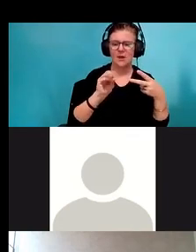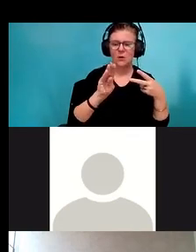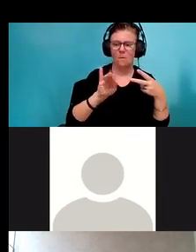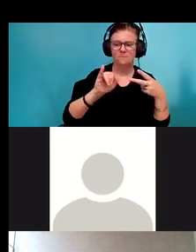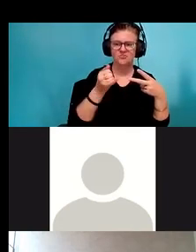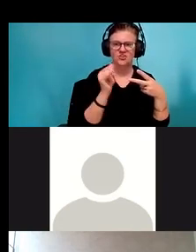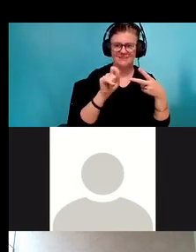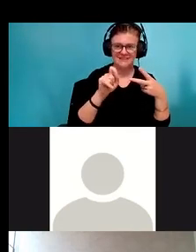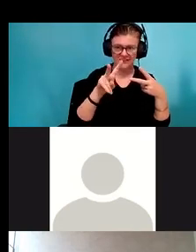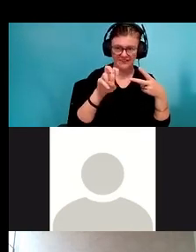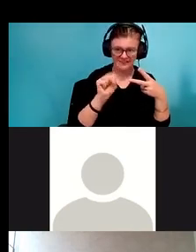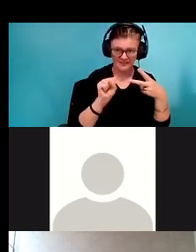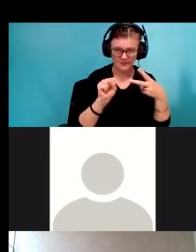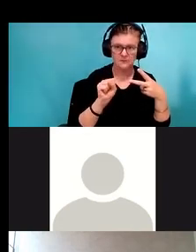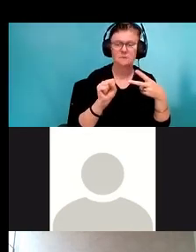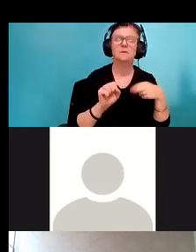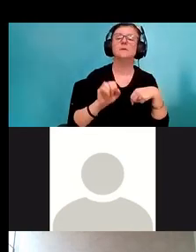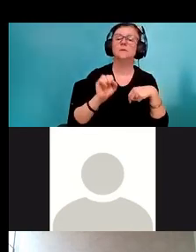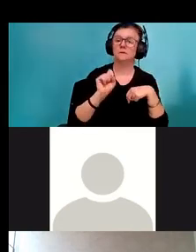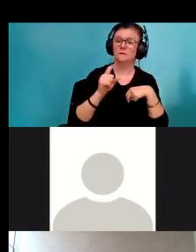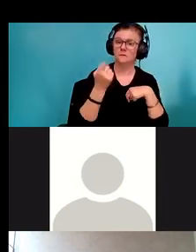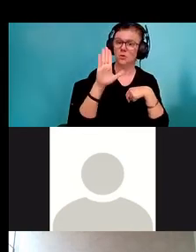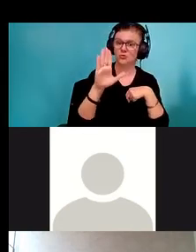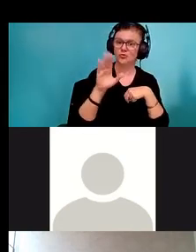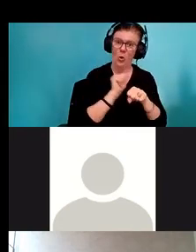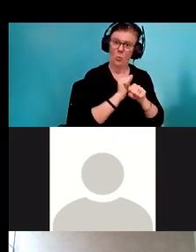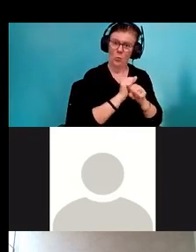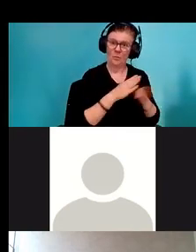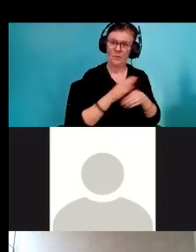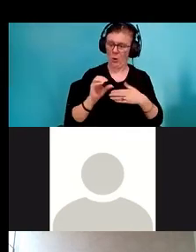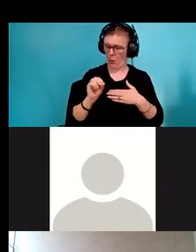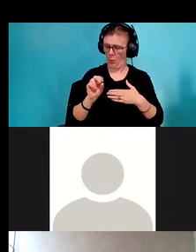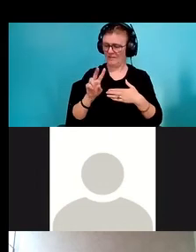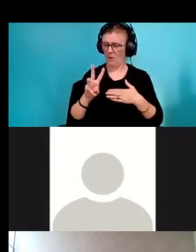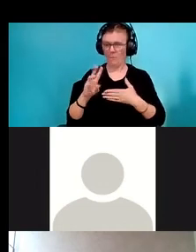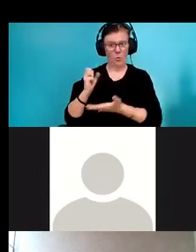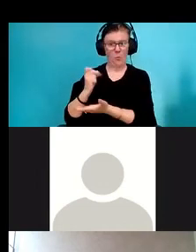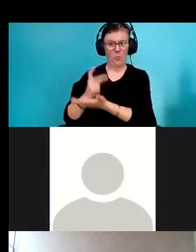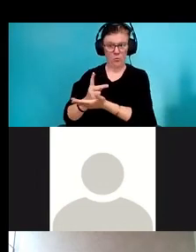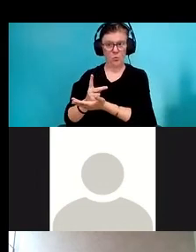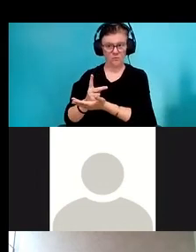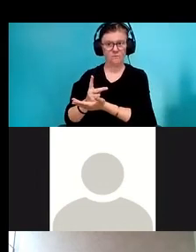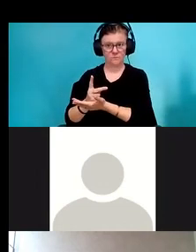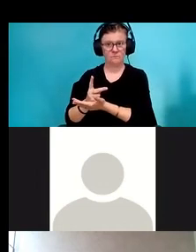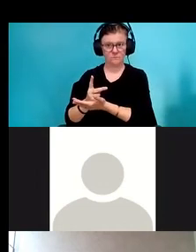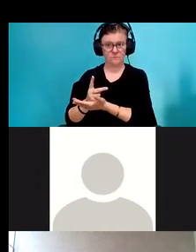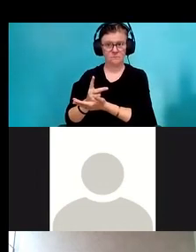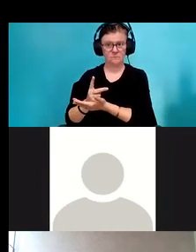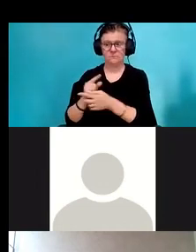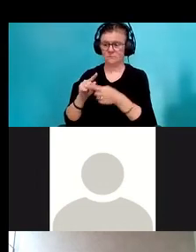take your work plan that OVW has approved, or your grant proposal, depending